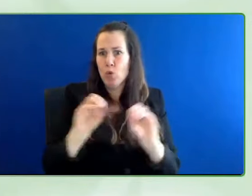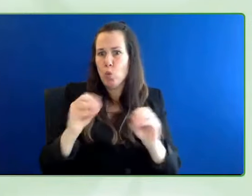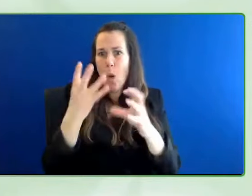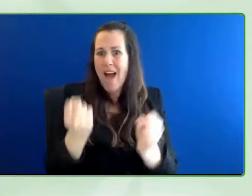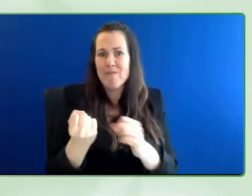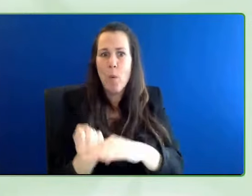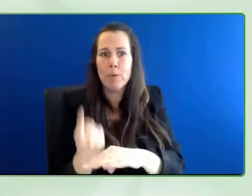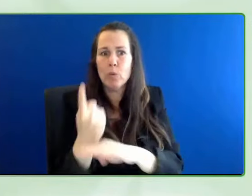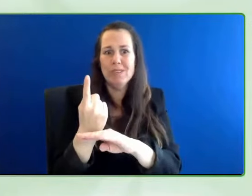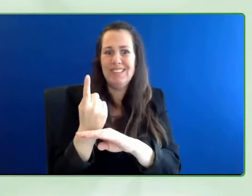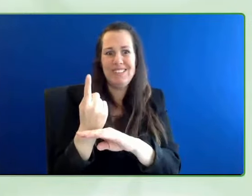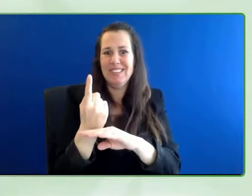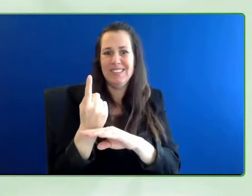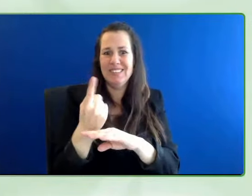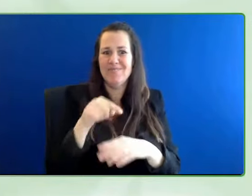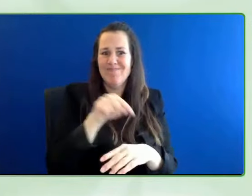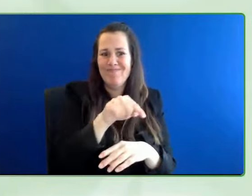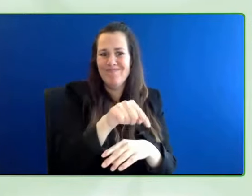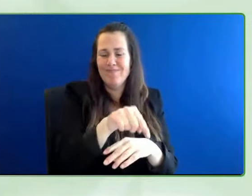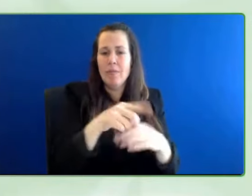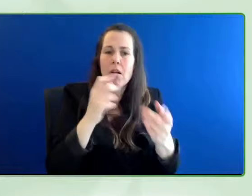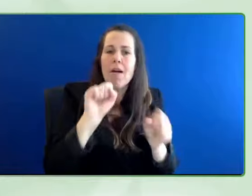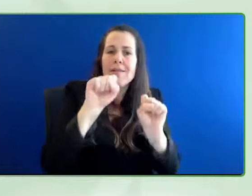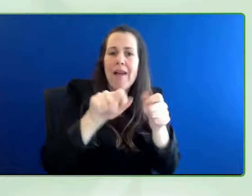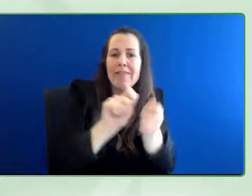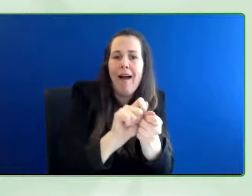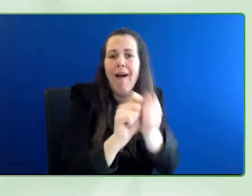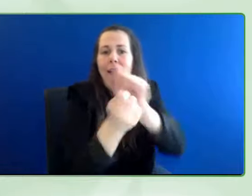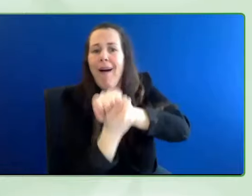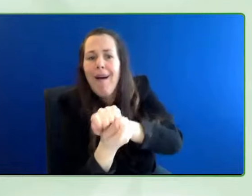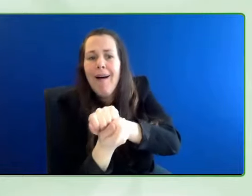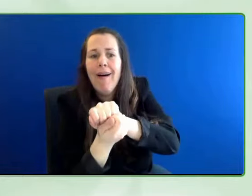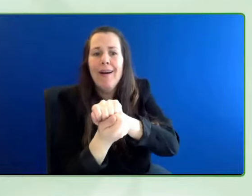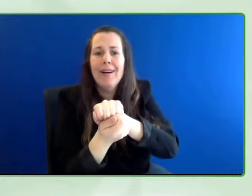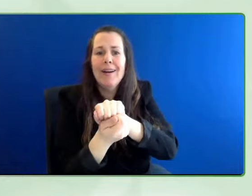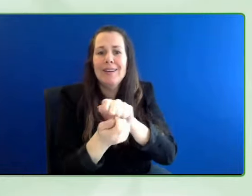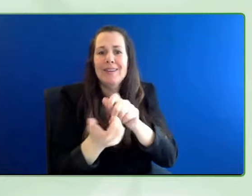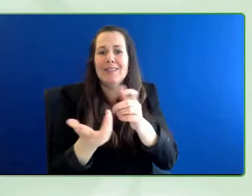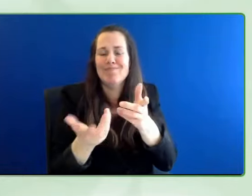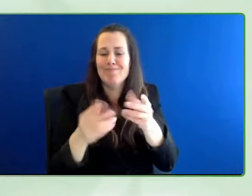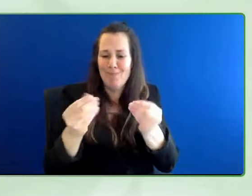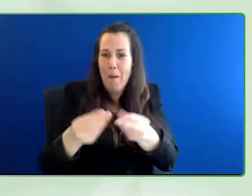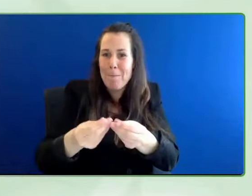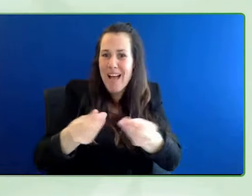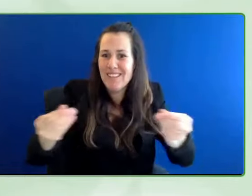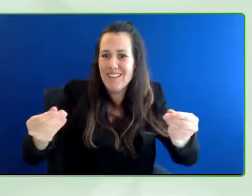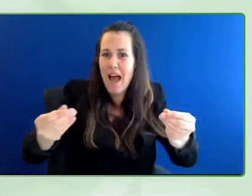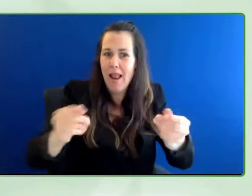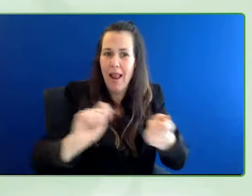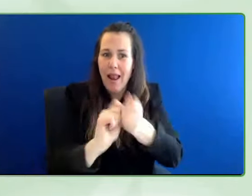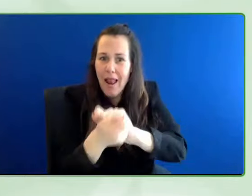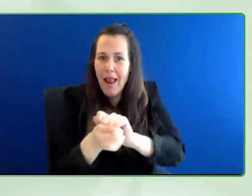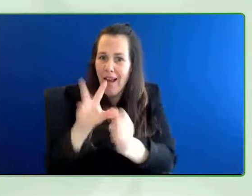job training and also like you mentioned systematics capacity building, education for people who